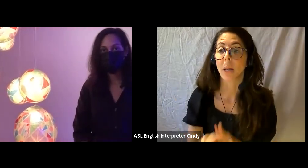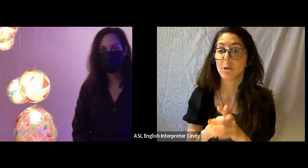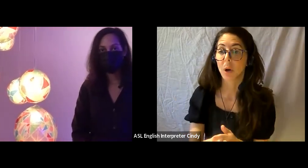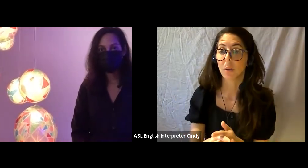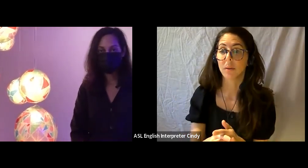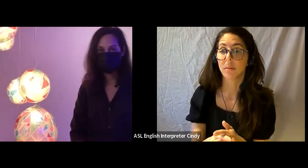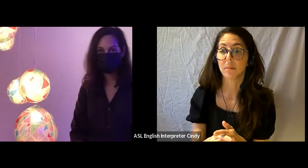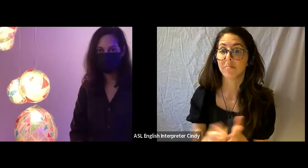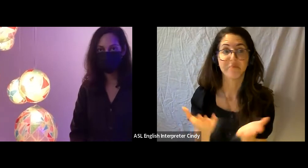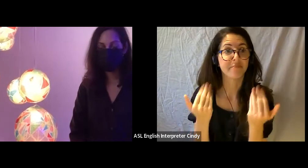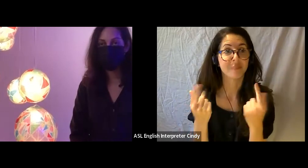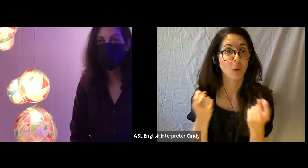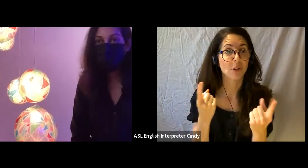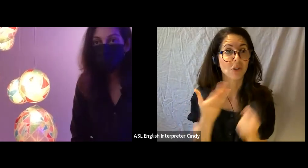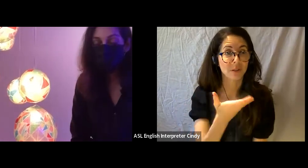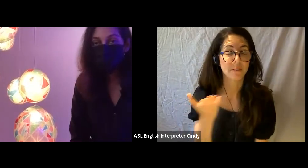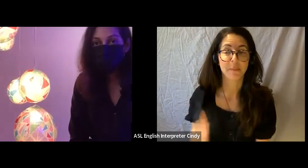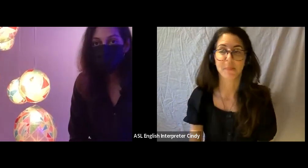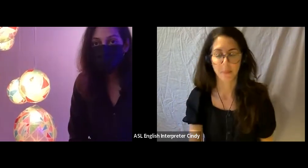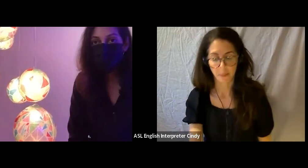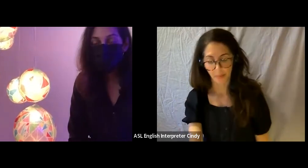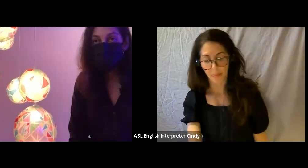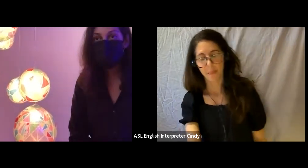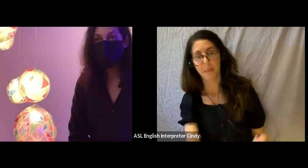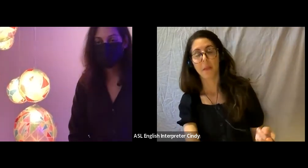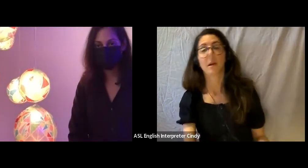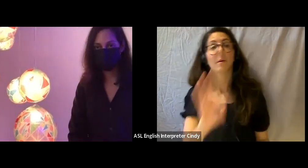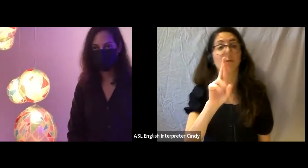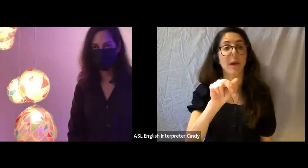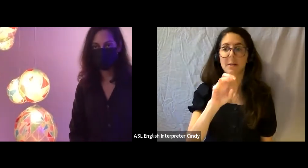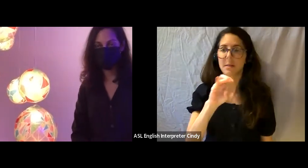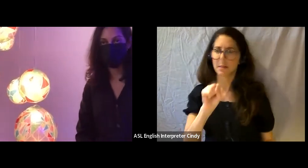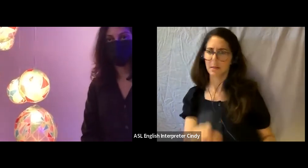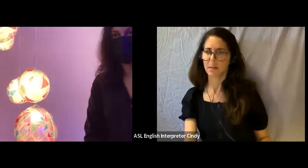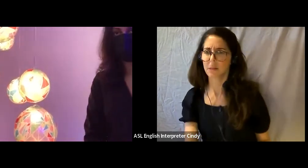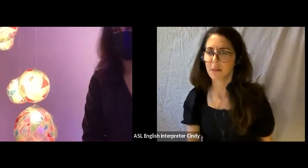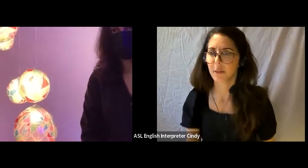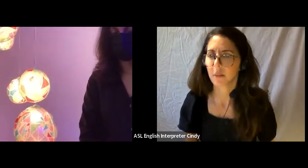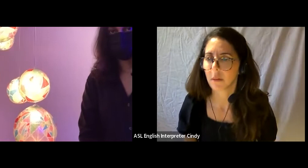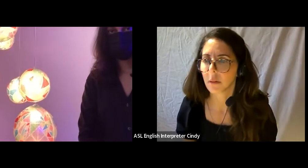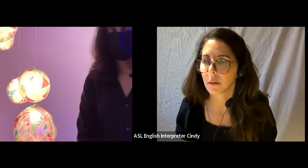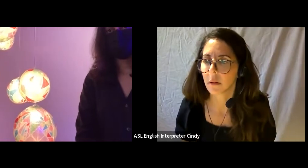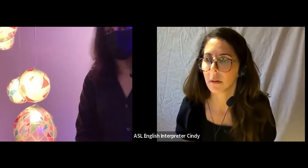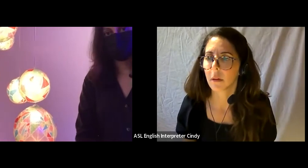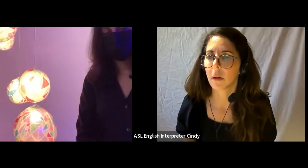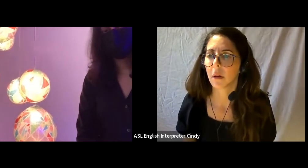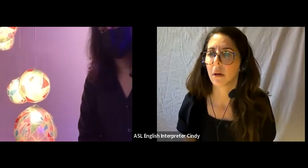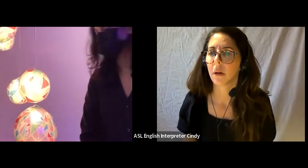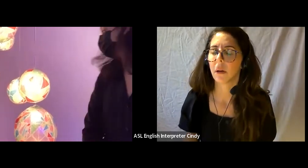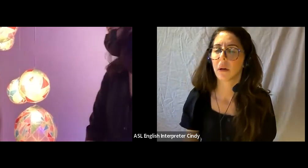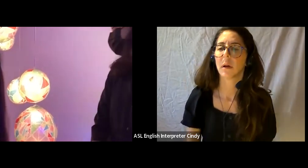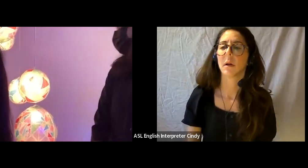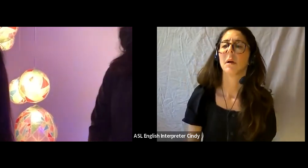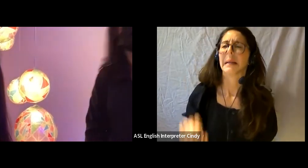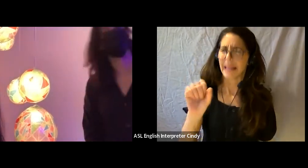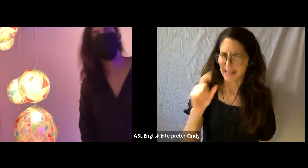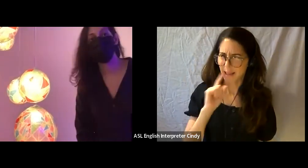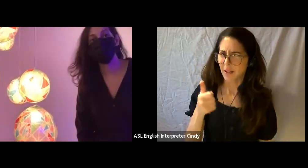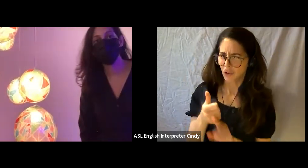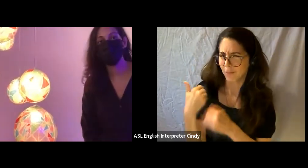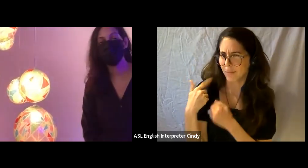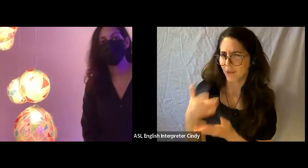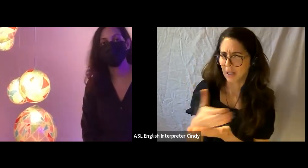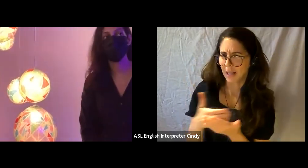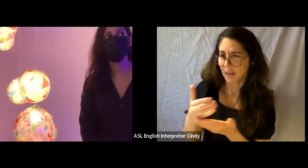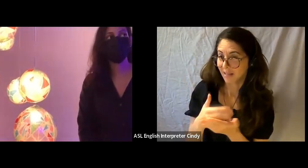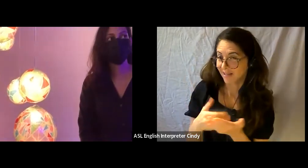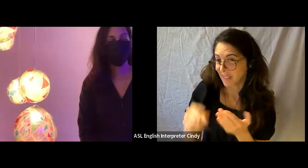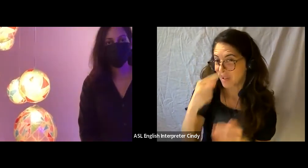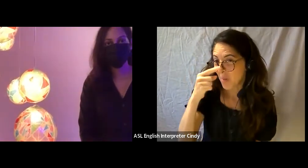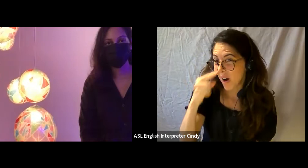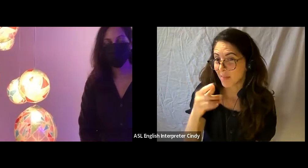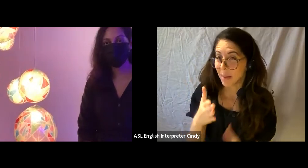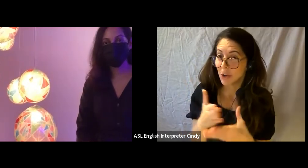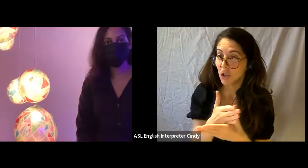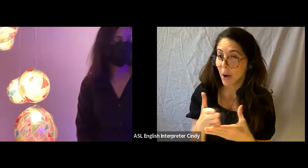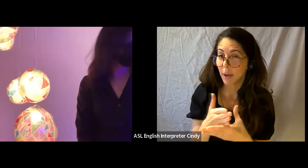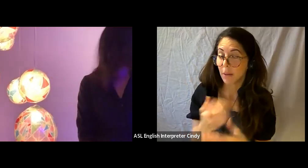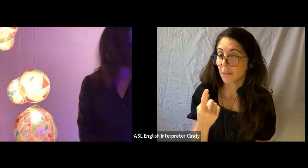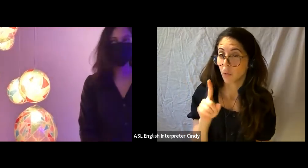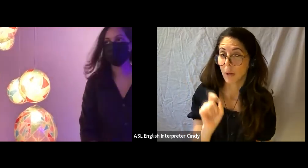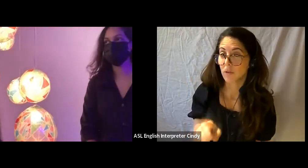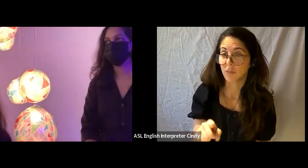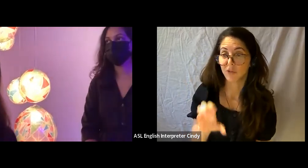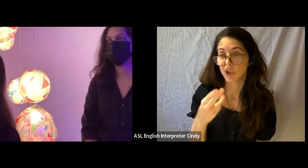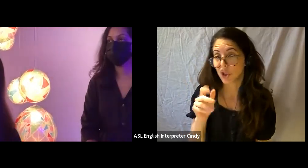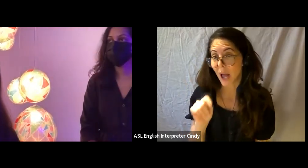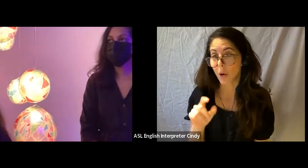Francis, I think you might have been collecting some of them, if you don't mind maybe sharing that, either in the chat or just saying them out loud?